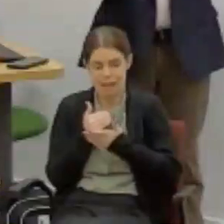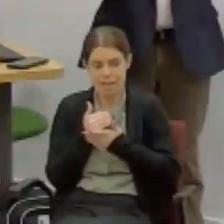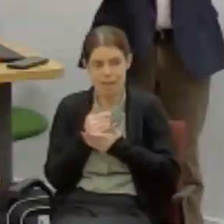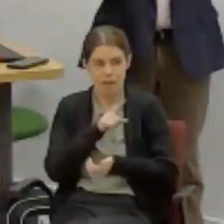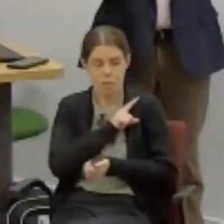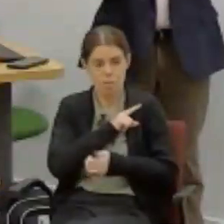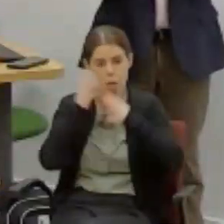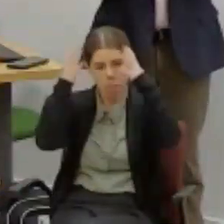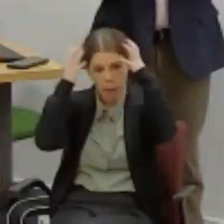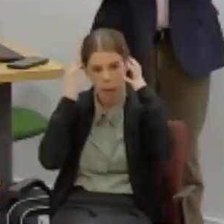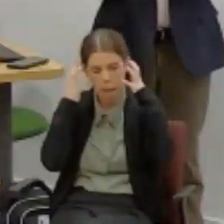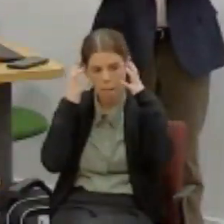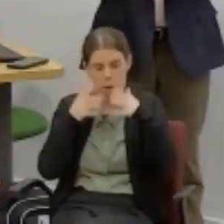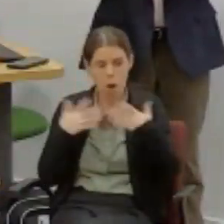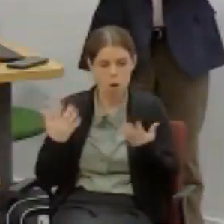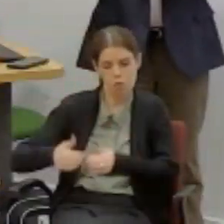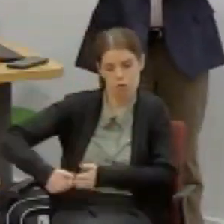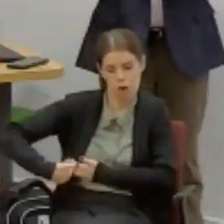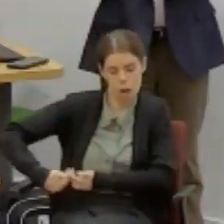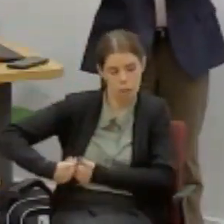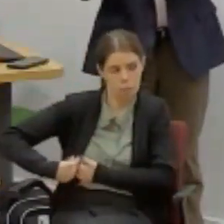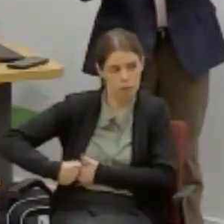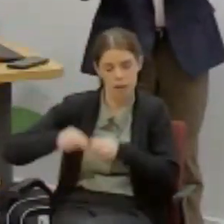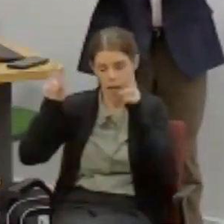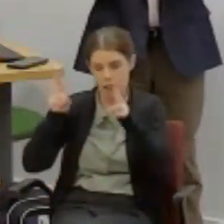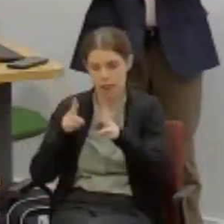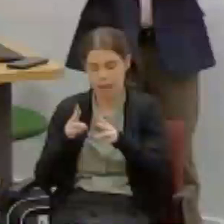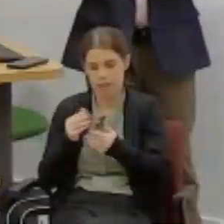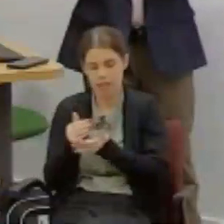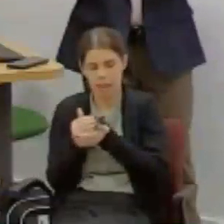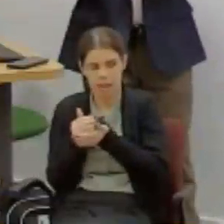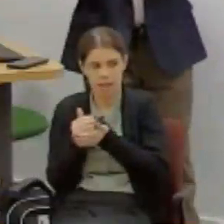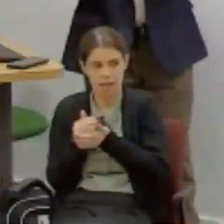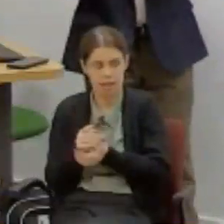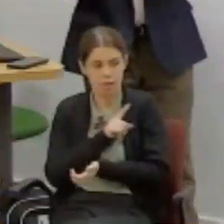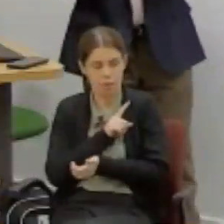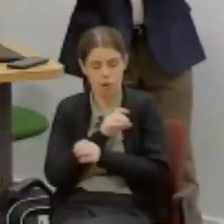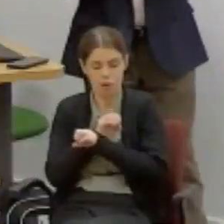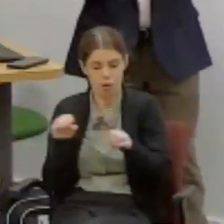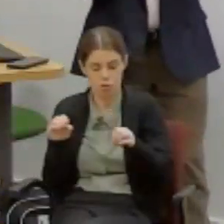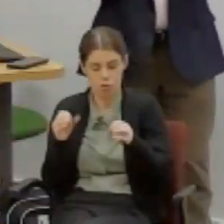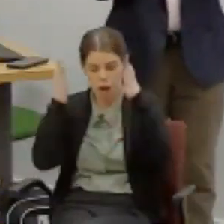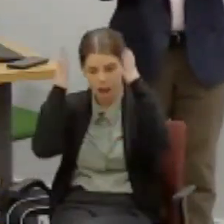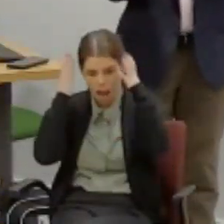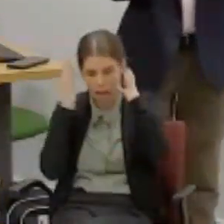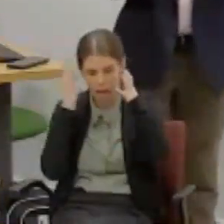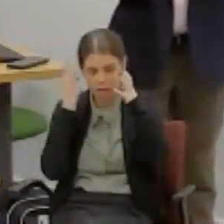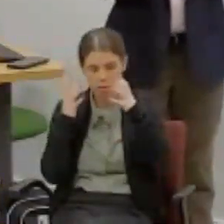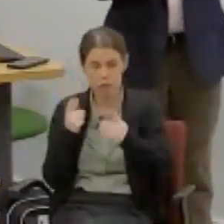of the helmets on the front piece is less safe because of the lack of illness is to do with exposure.